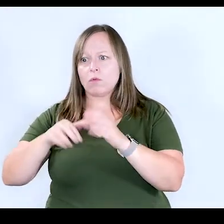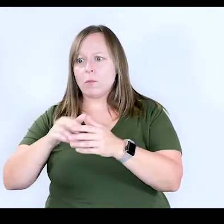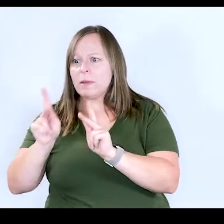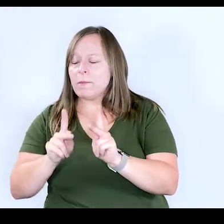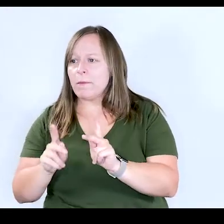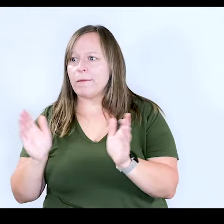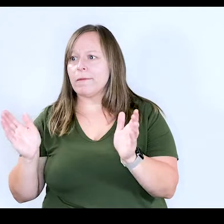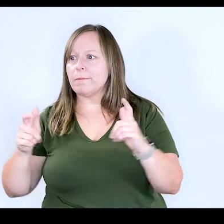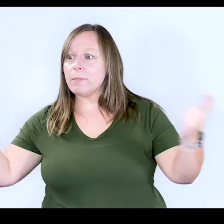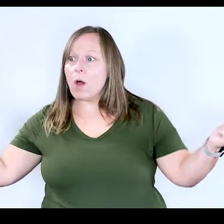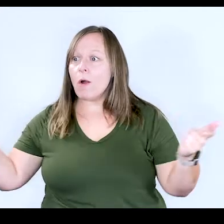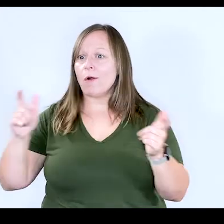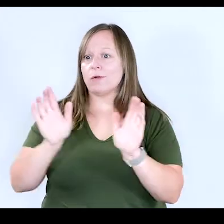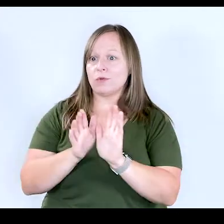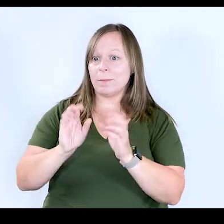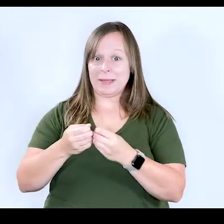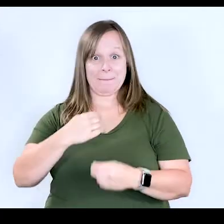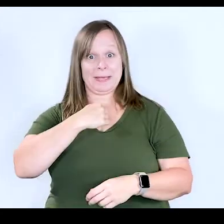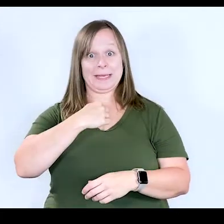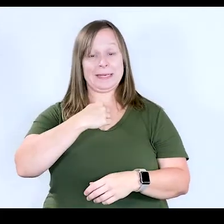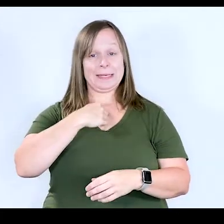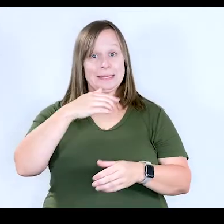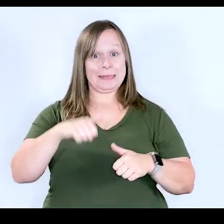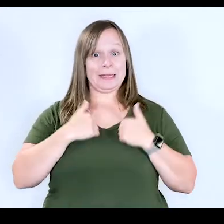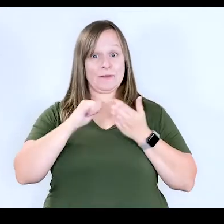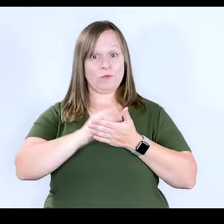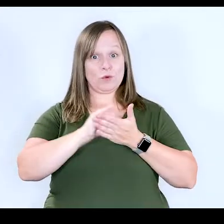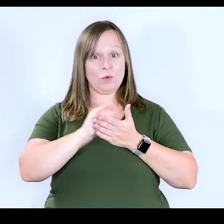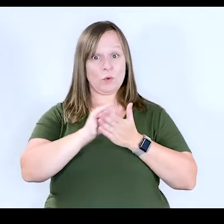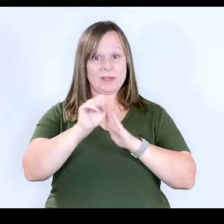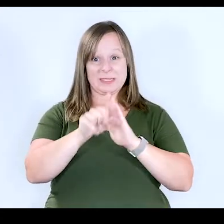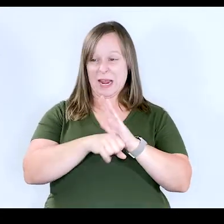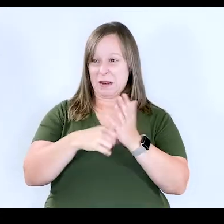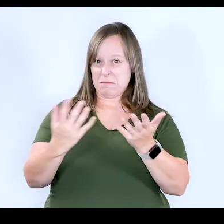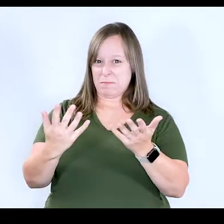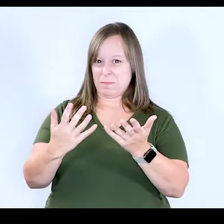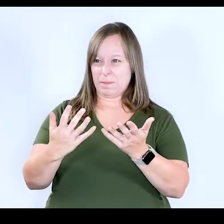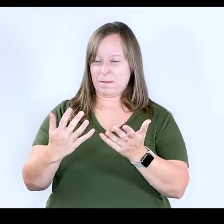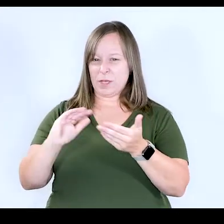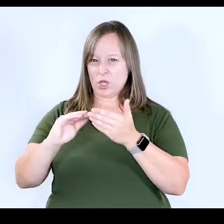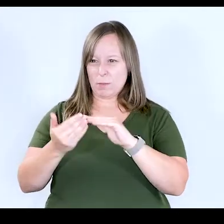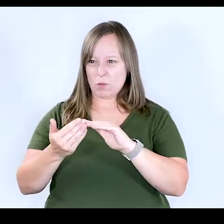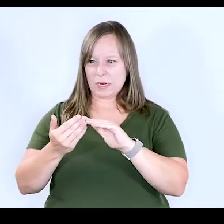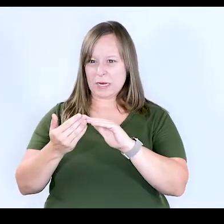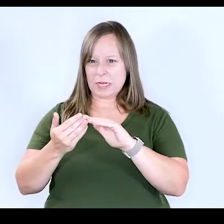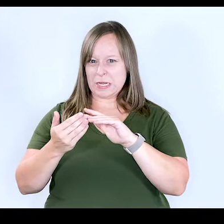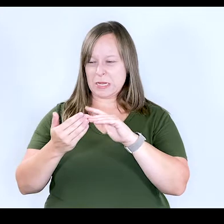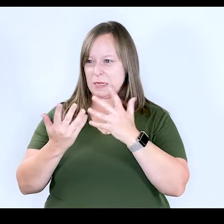Is it a large group of people? Is it me, someone who lives in New York? Let's talk about the community, and let's talk